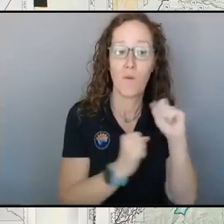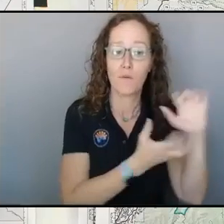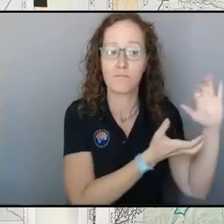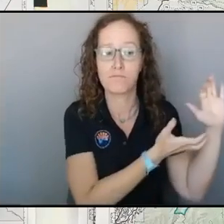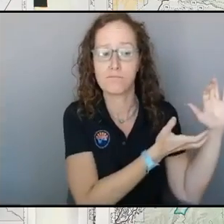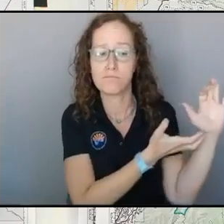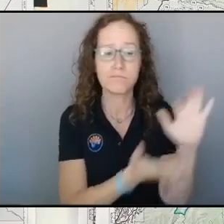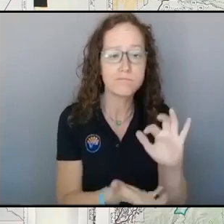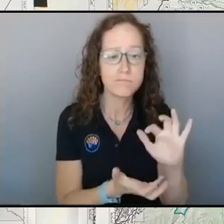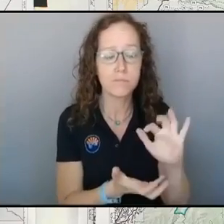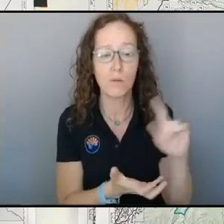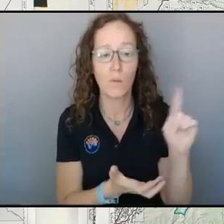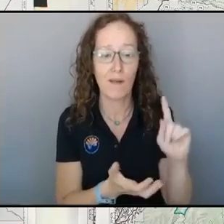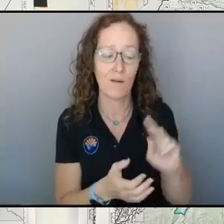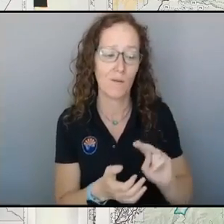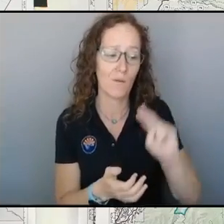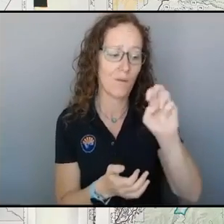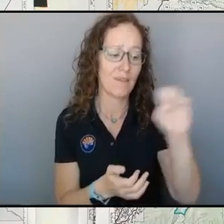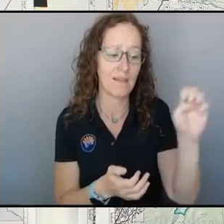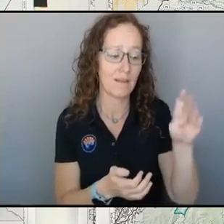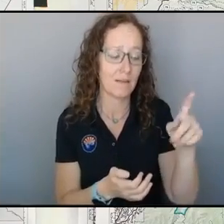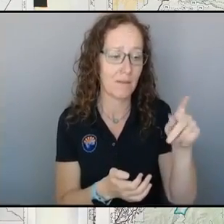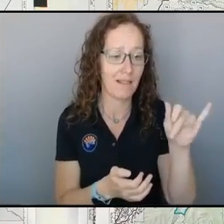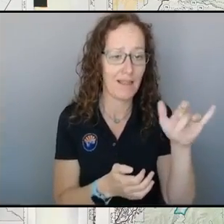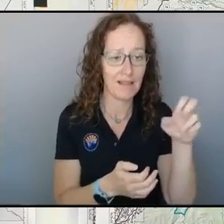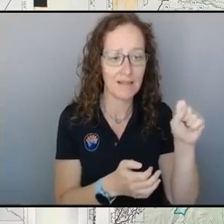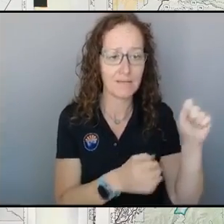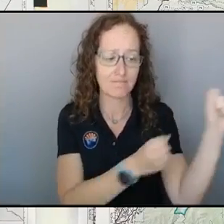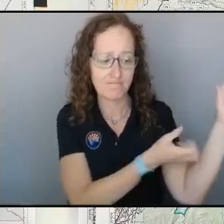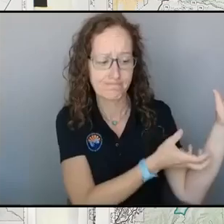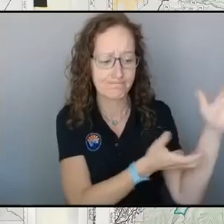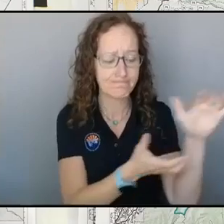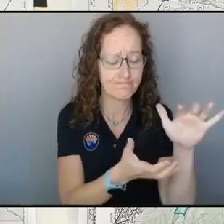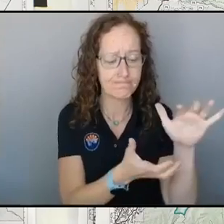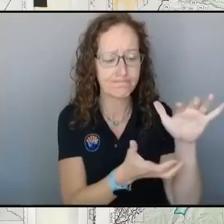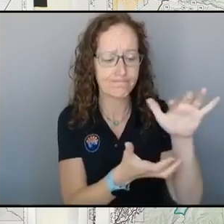and westward in the early evening hours. In fact, it hit